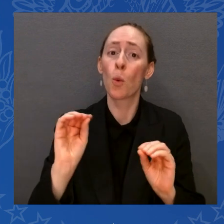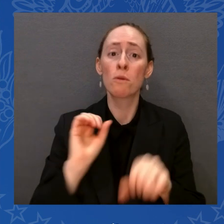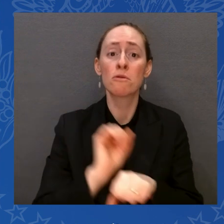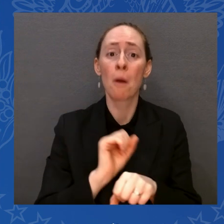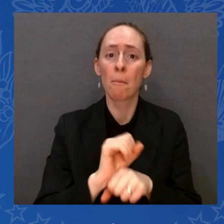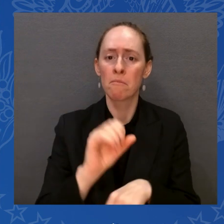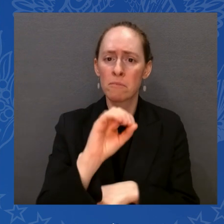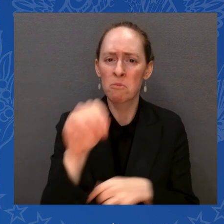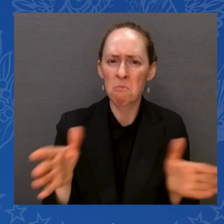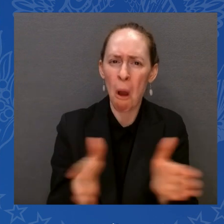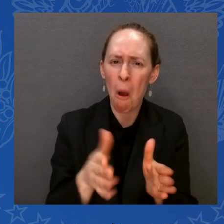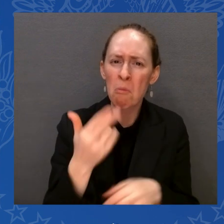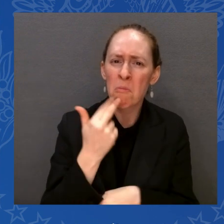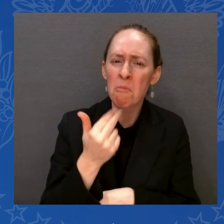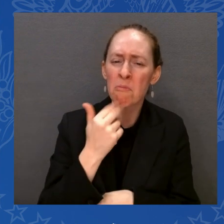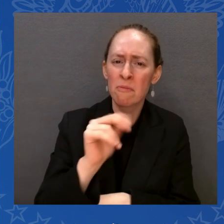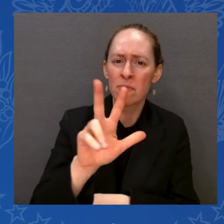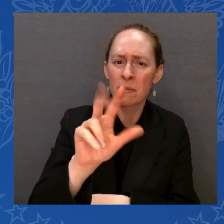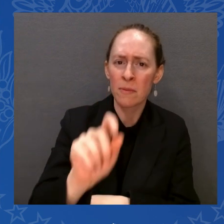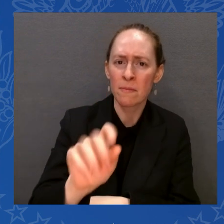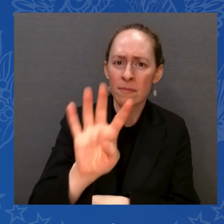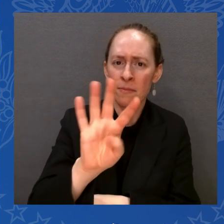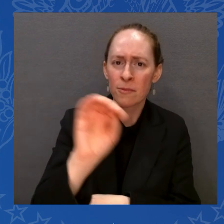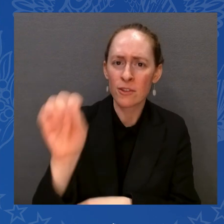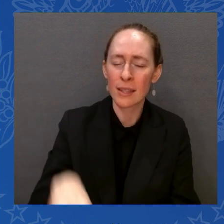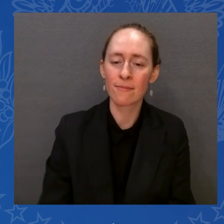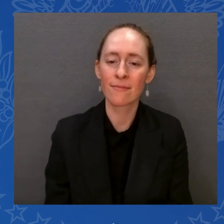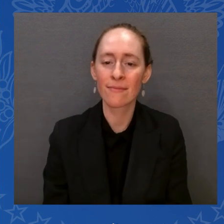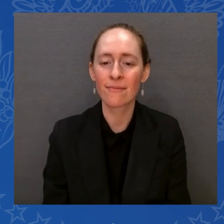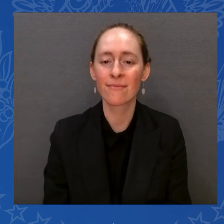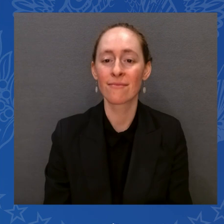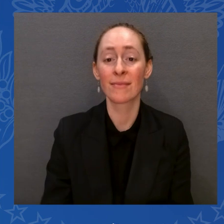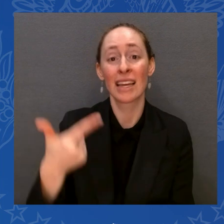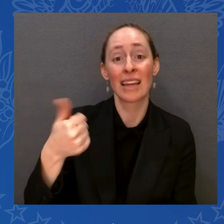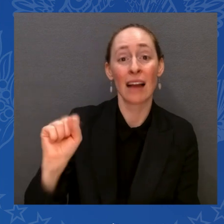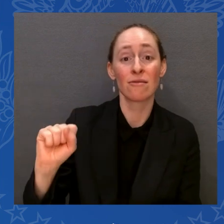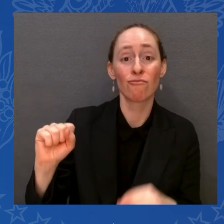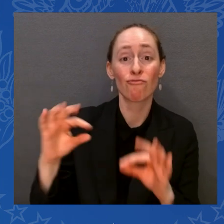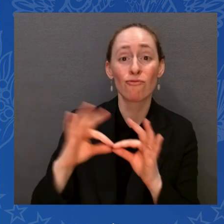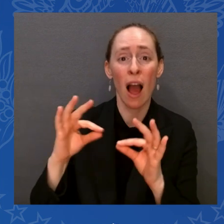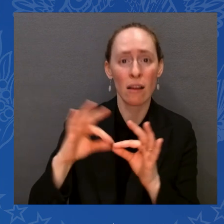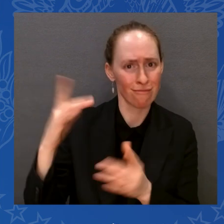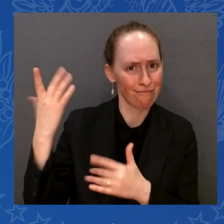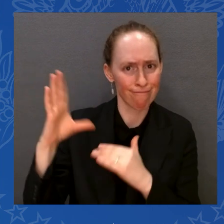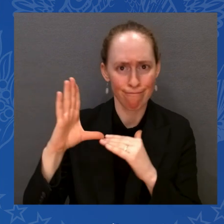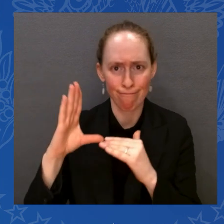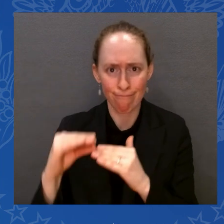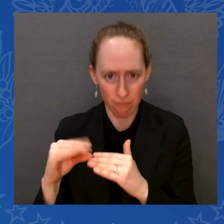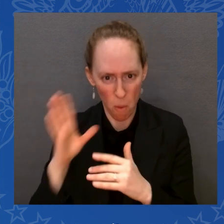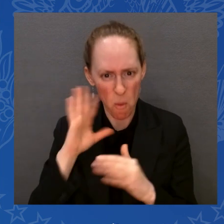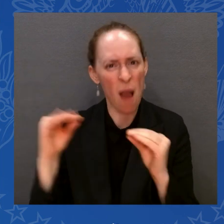start playing their honest role. It's going to go down further. Inflation has fallen six months straight. And inflation is coming down,